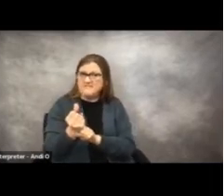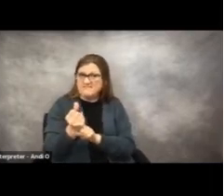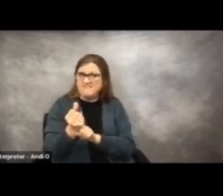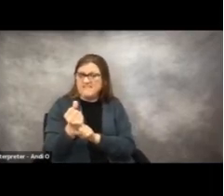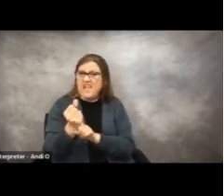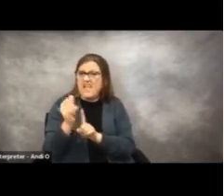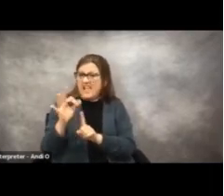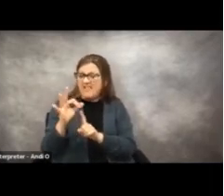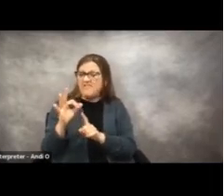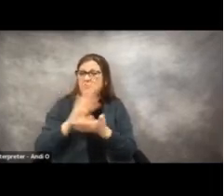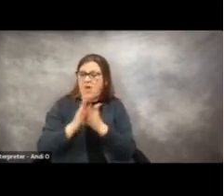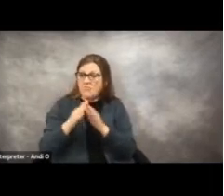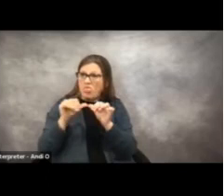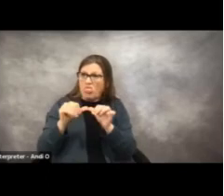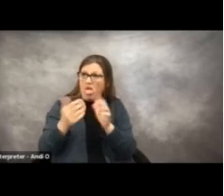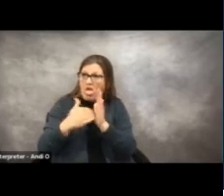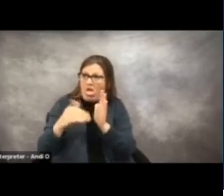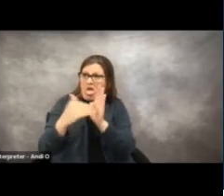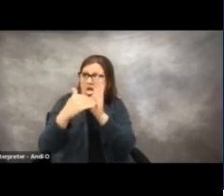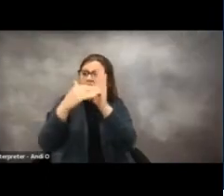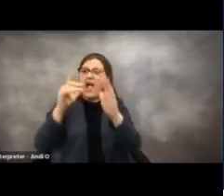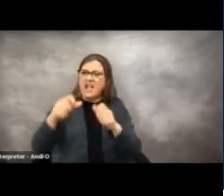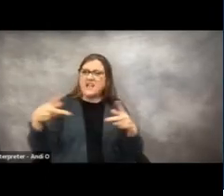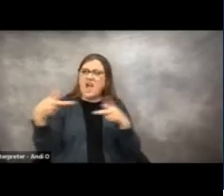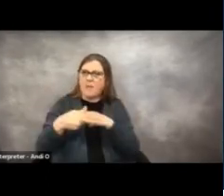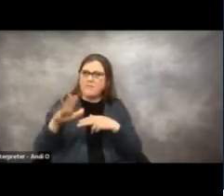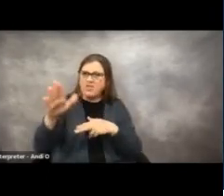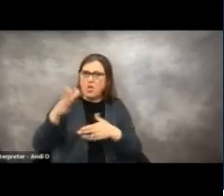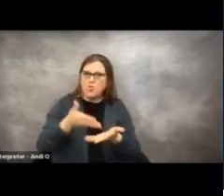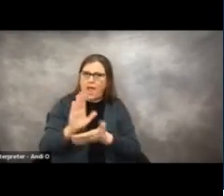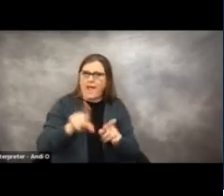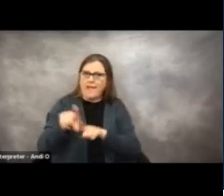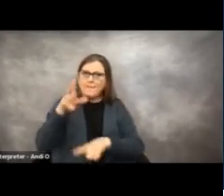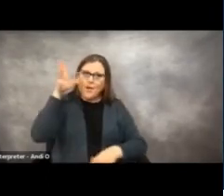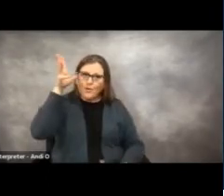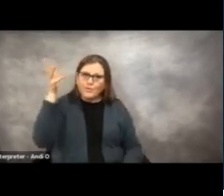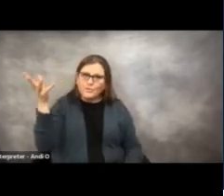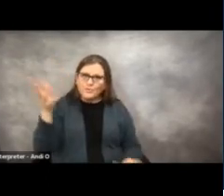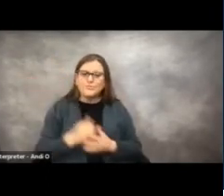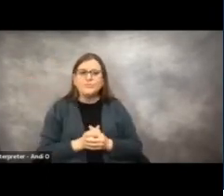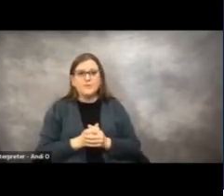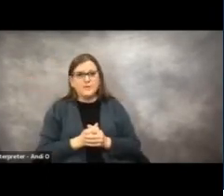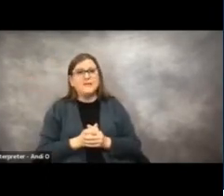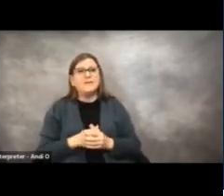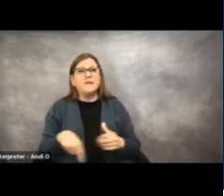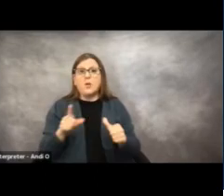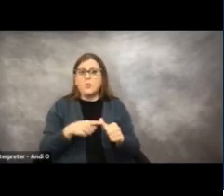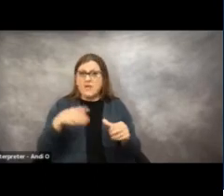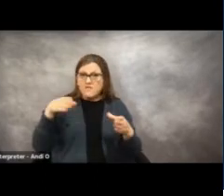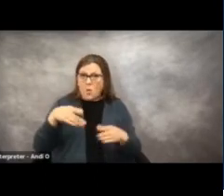parental rights. Next slide, please. While the primary focus of this guide is for child